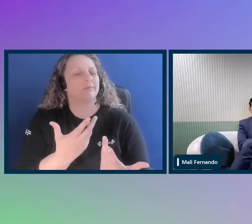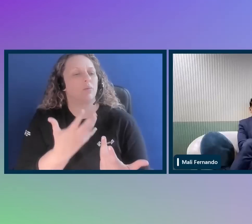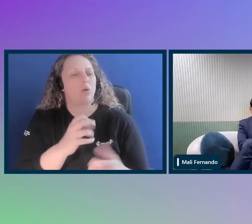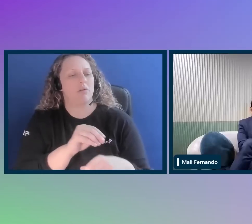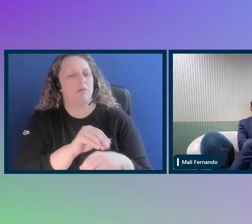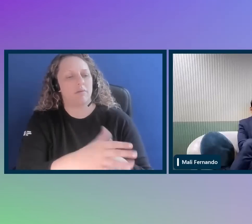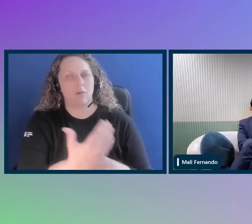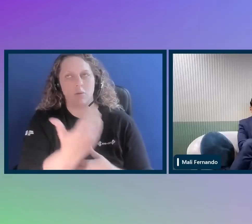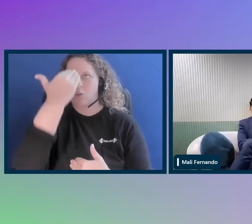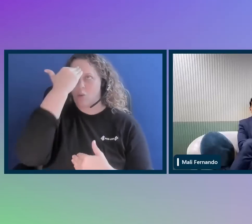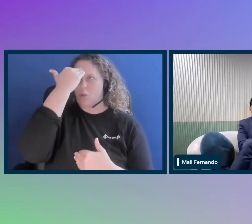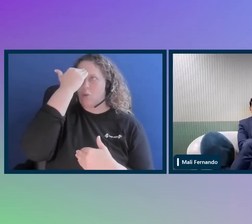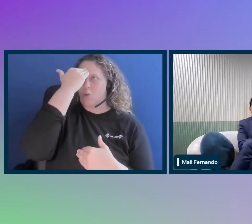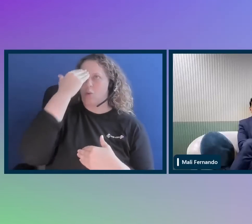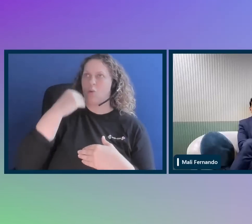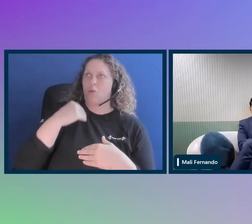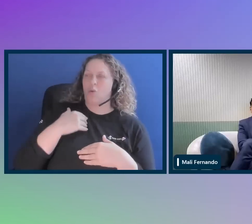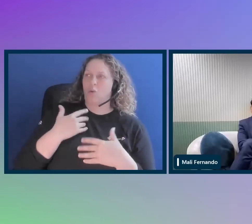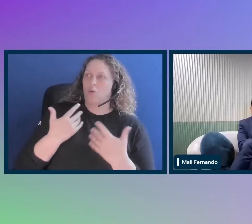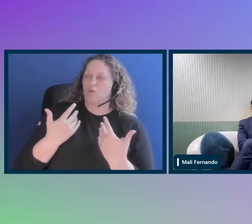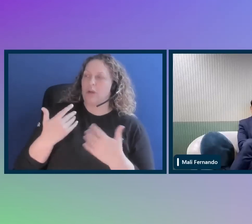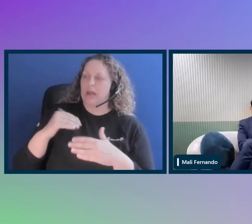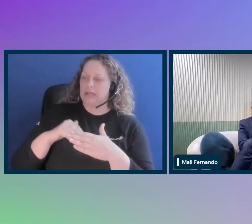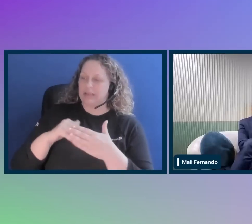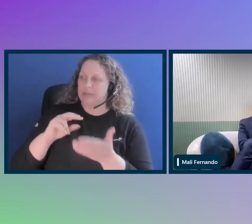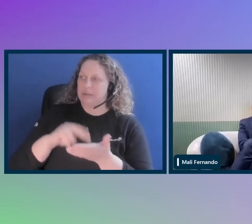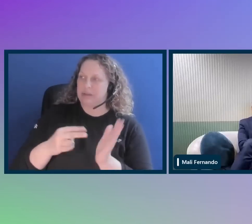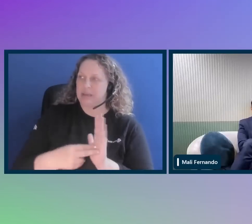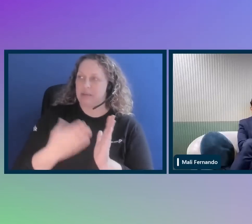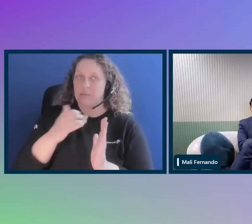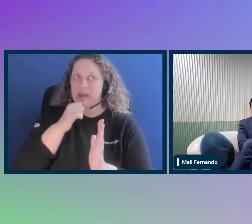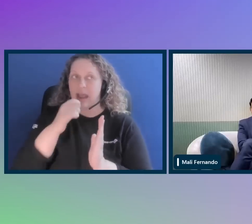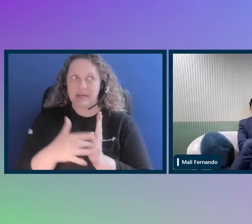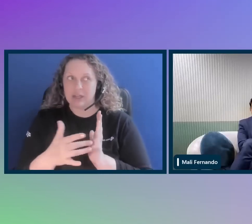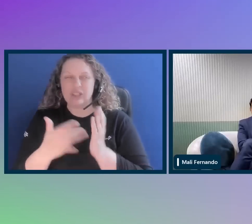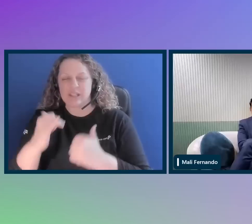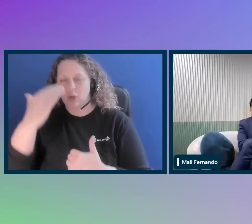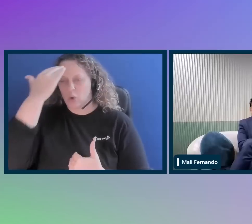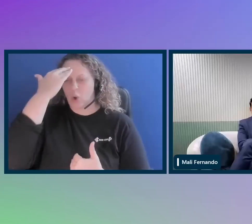while they might not sit in a digital role. Last year we trained 10,000 people